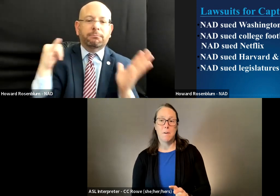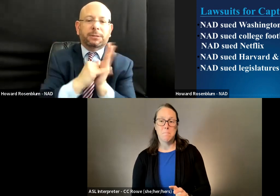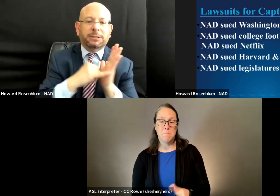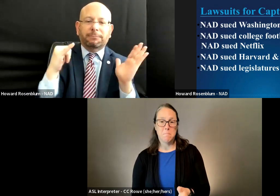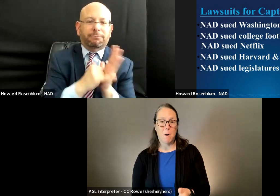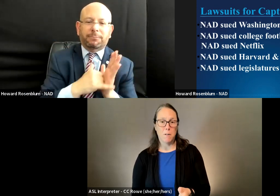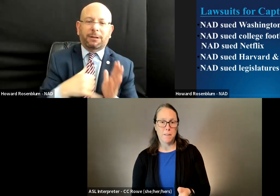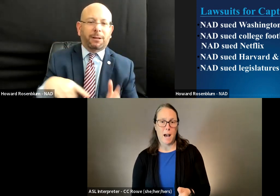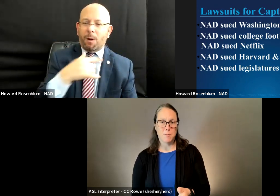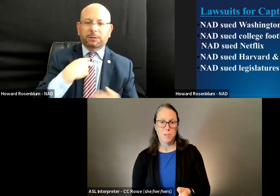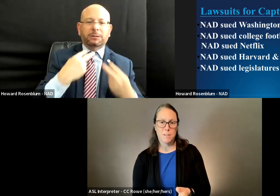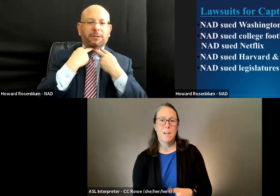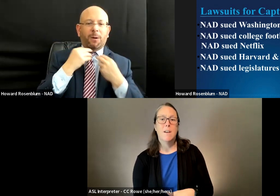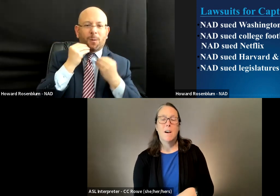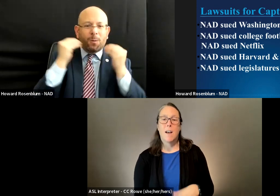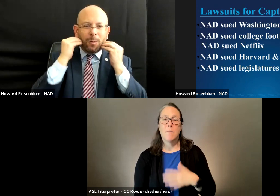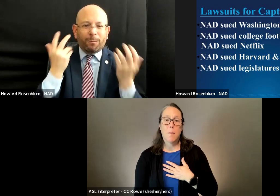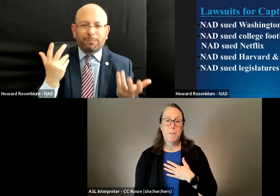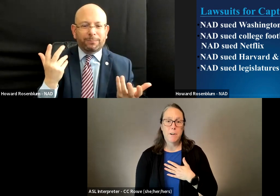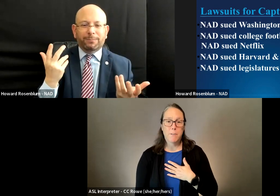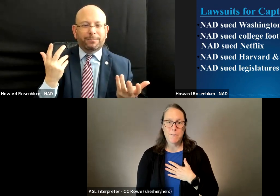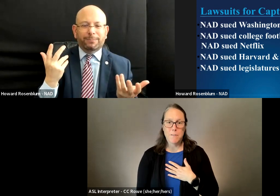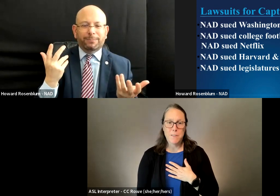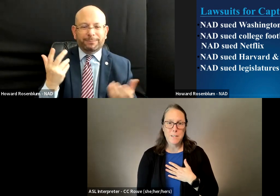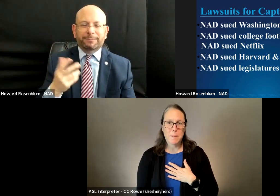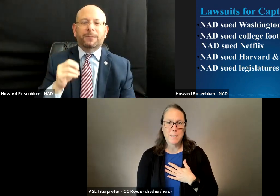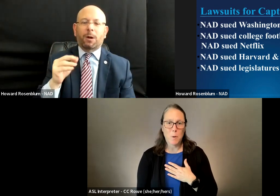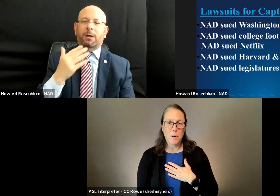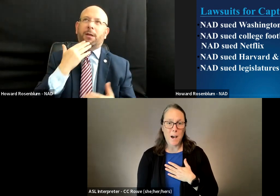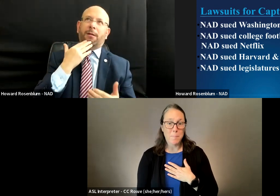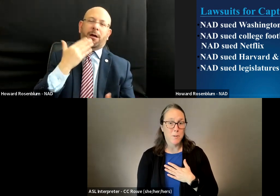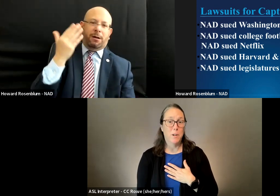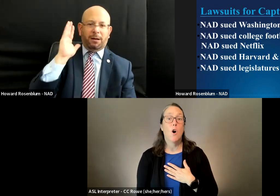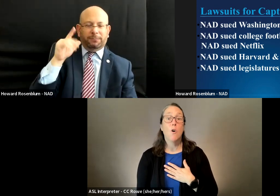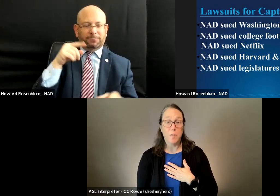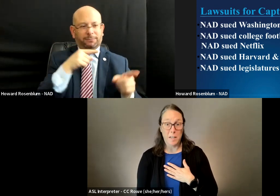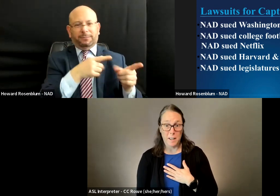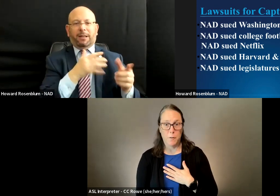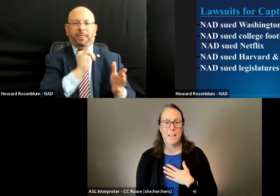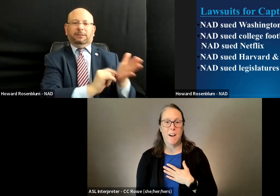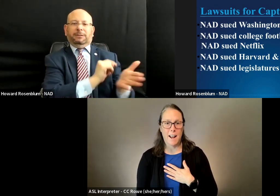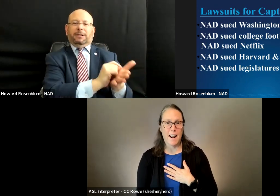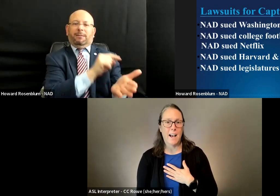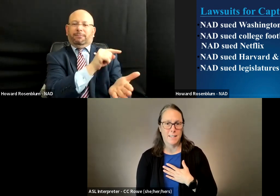2013, 2014 is when we had to have to have all of the